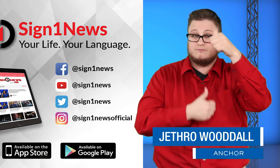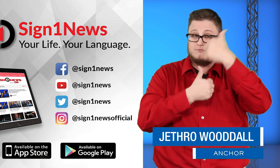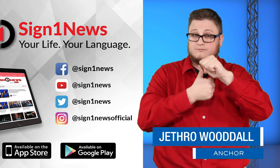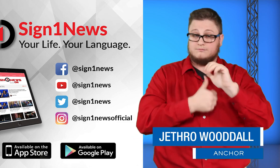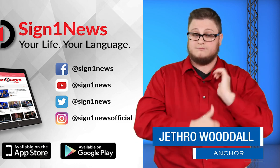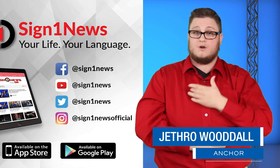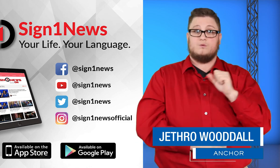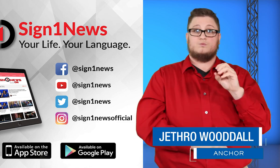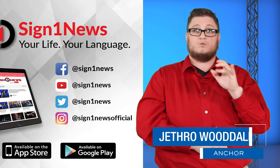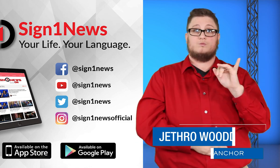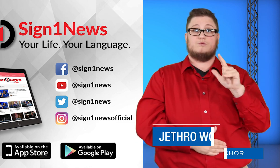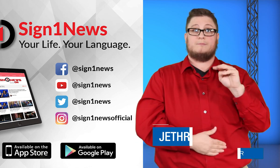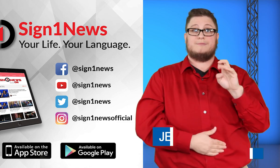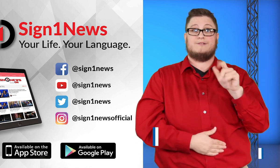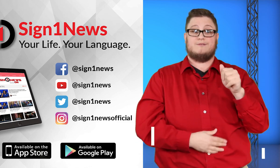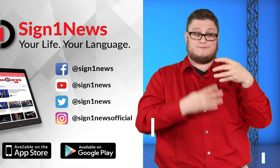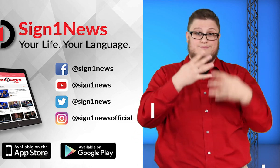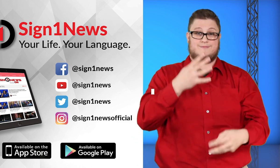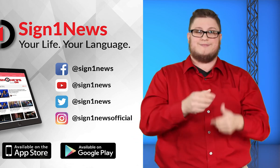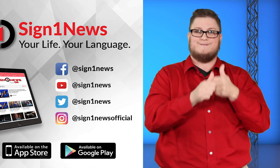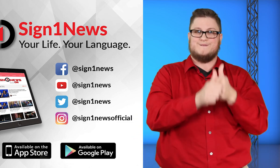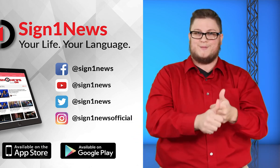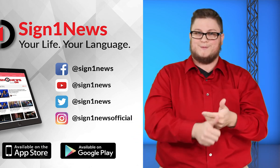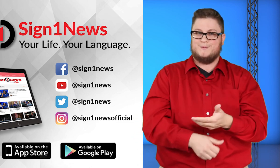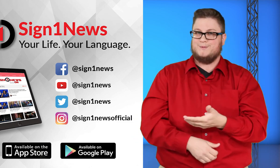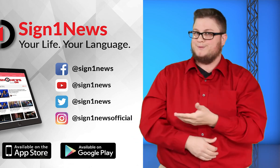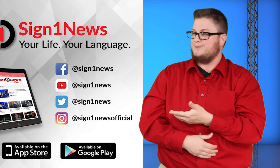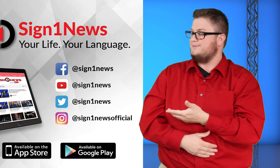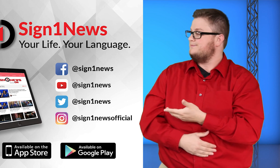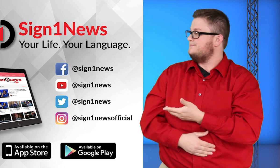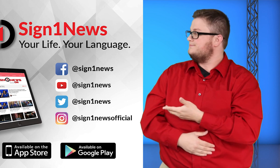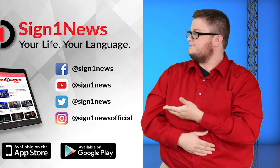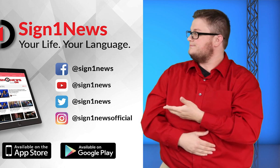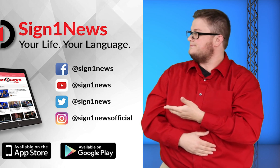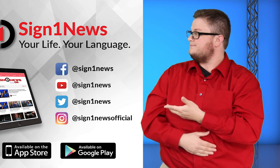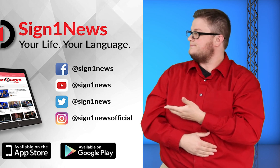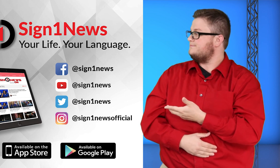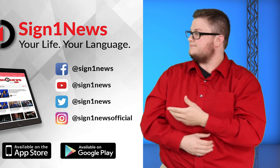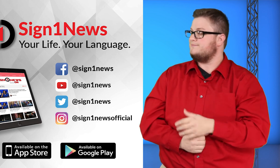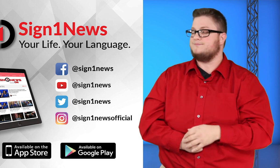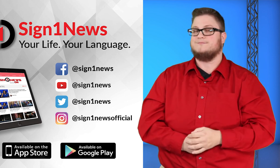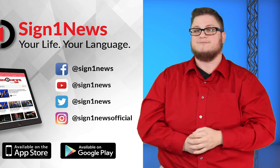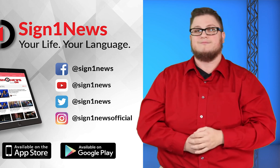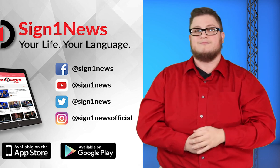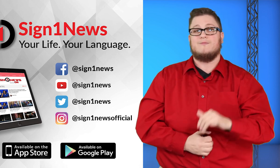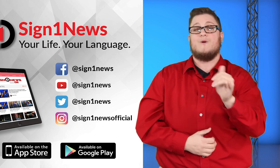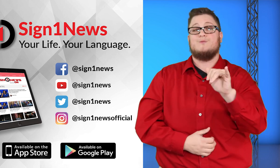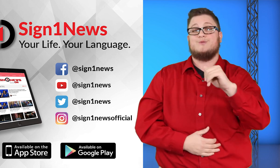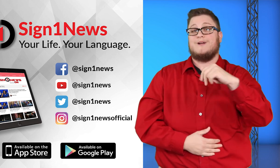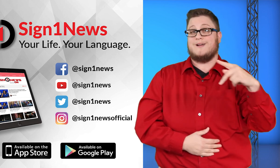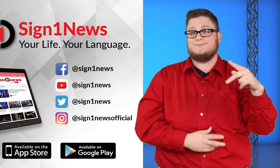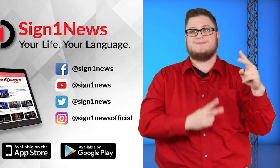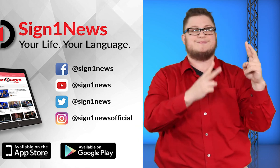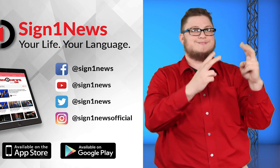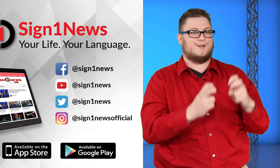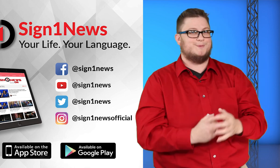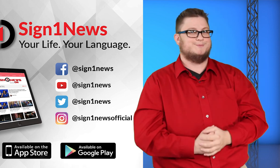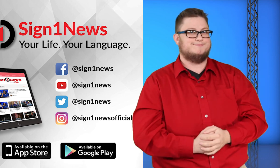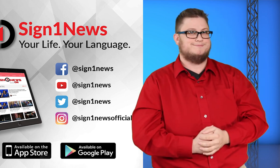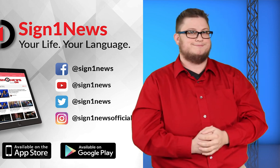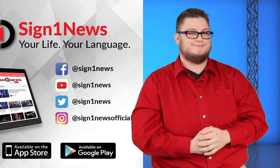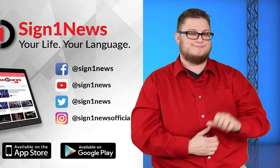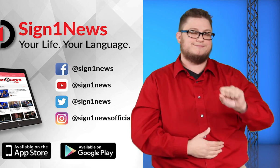Remember to follow us on all of our social media platforms and be sure to download our app too.